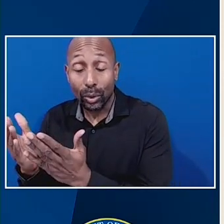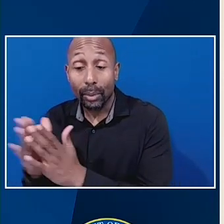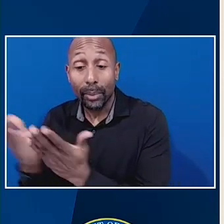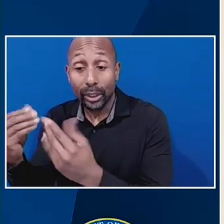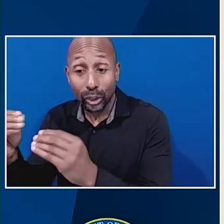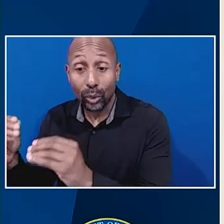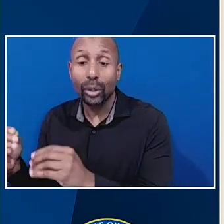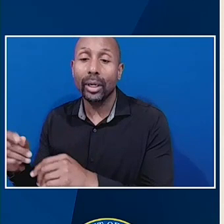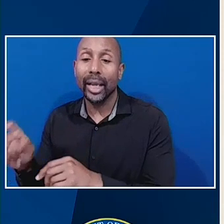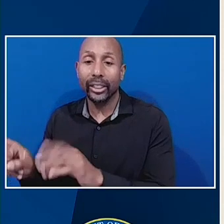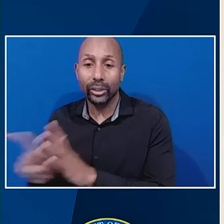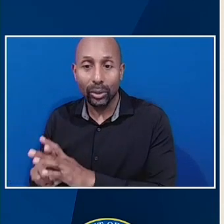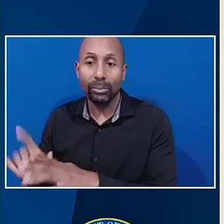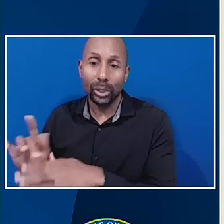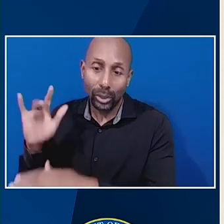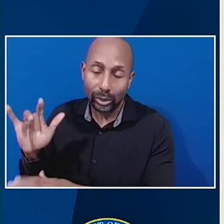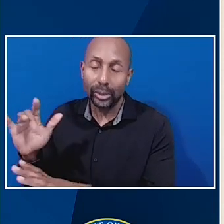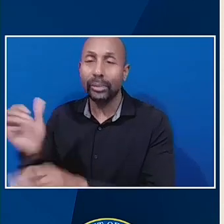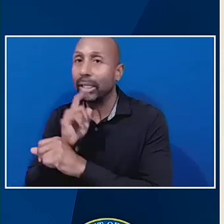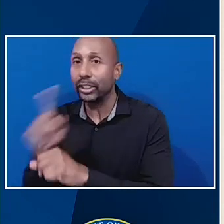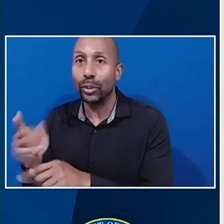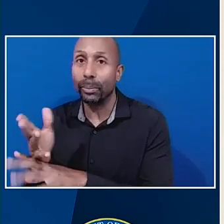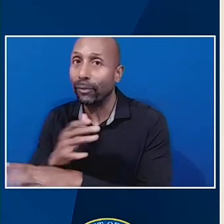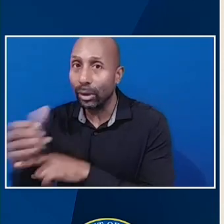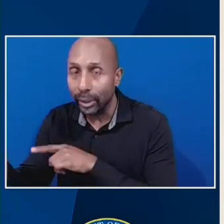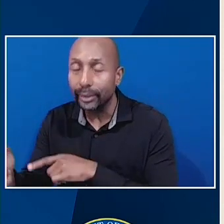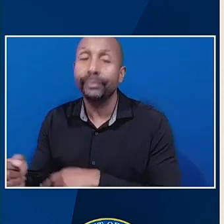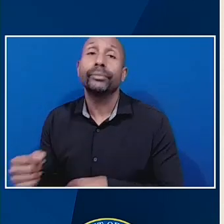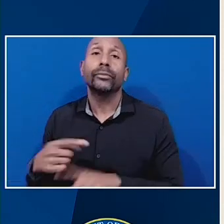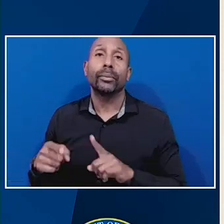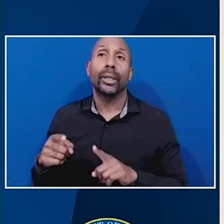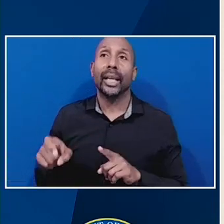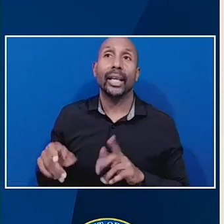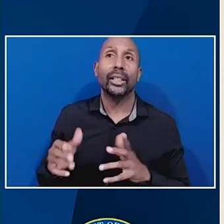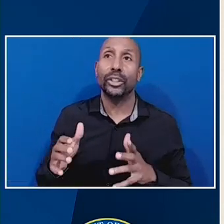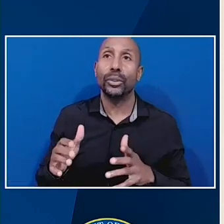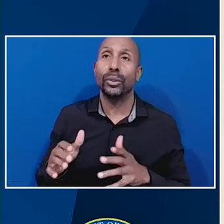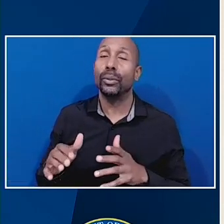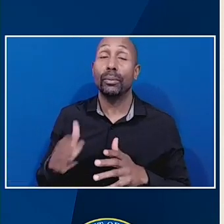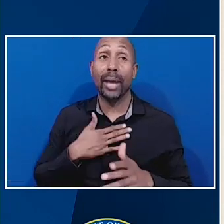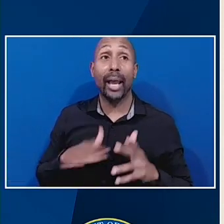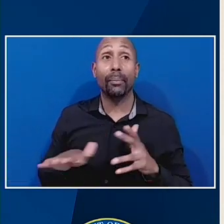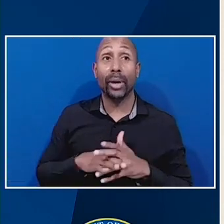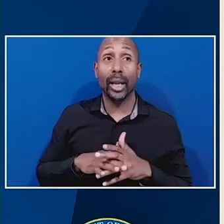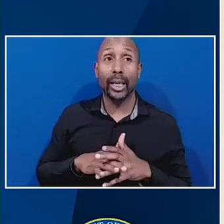they ran out. I hated having to cut my break short and leave my family sooner than I wanted to, just so I could get back